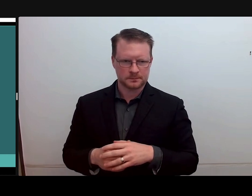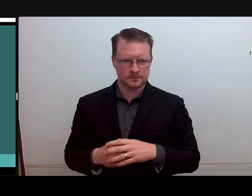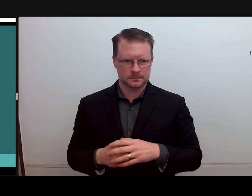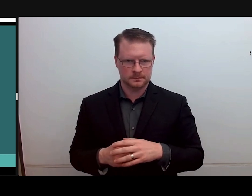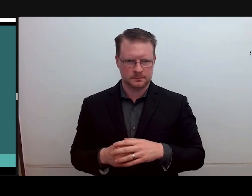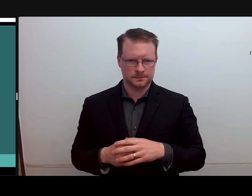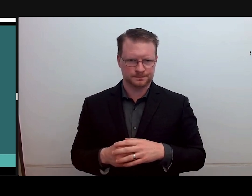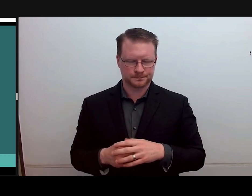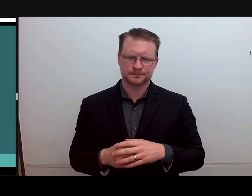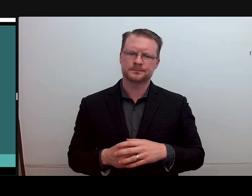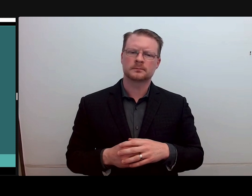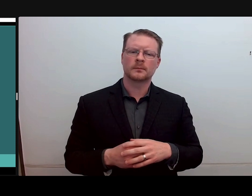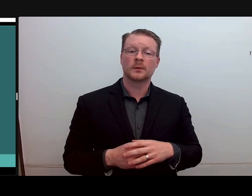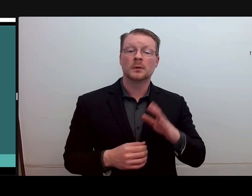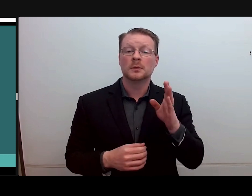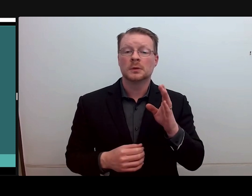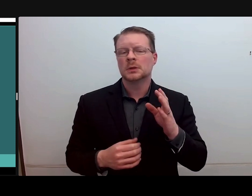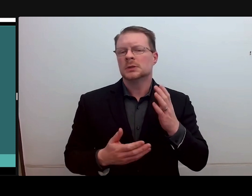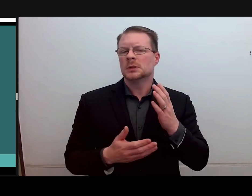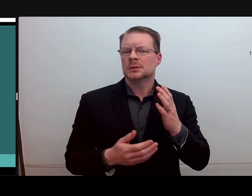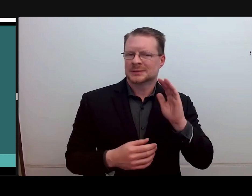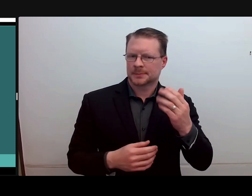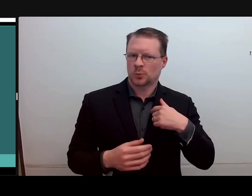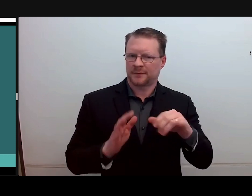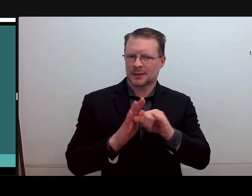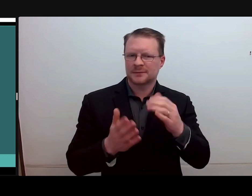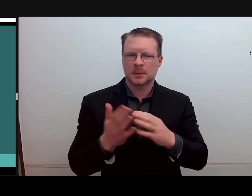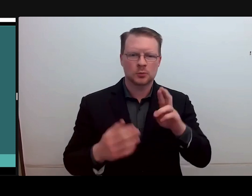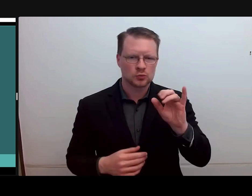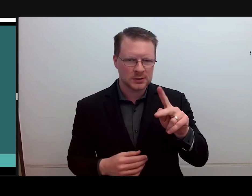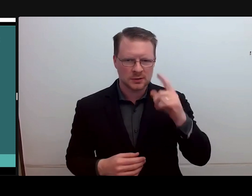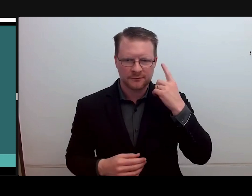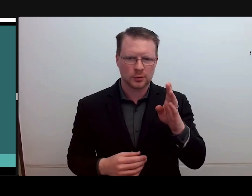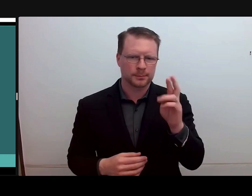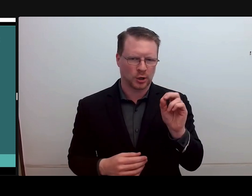are not met, it seems that we've identified